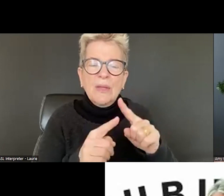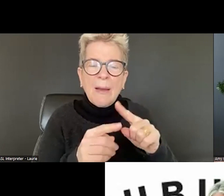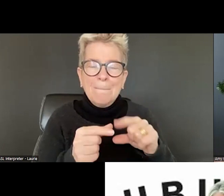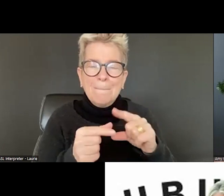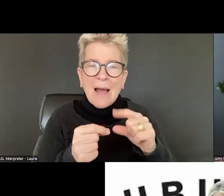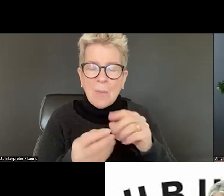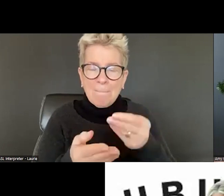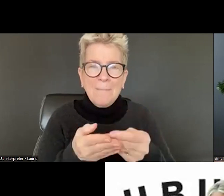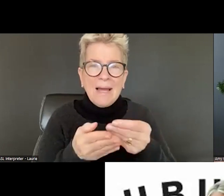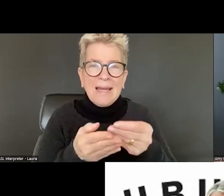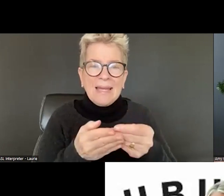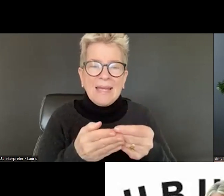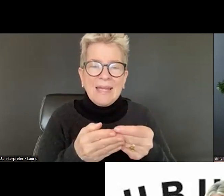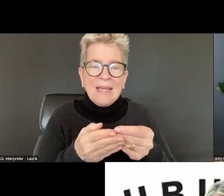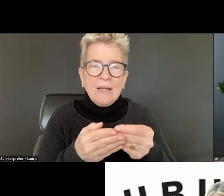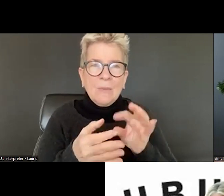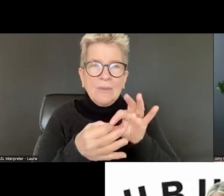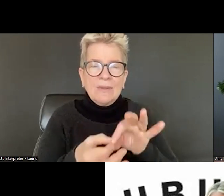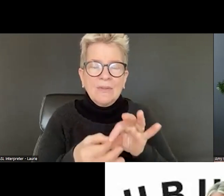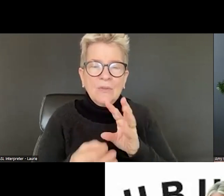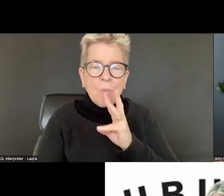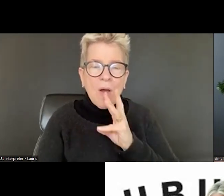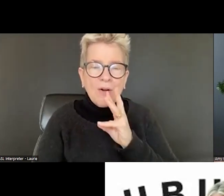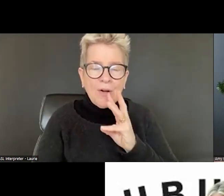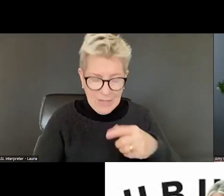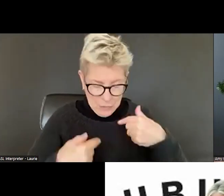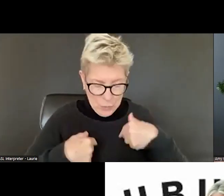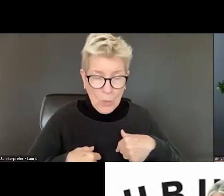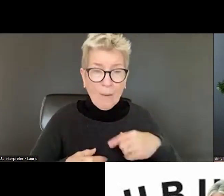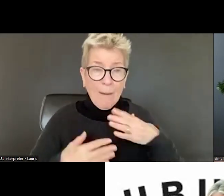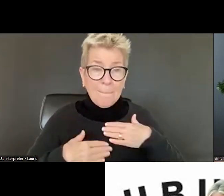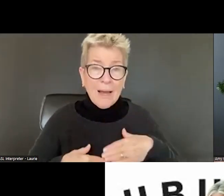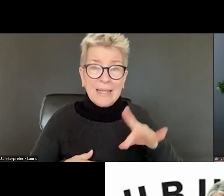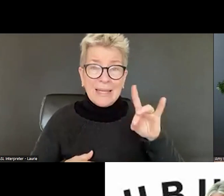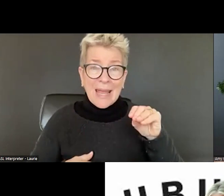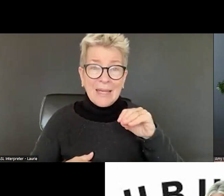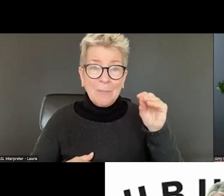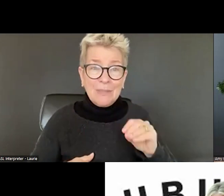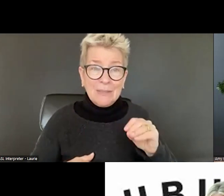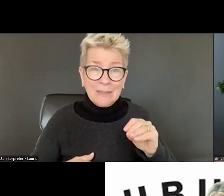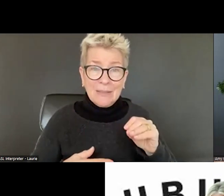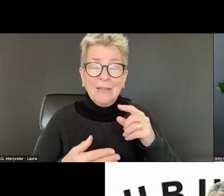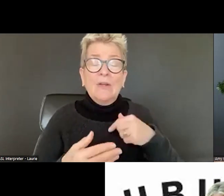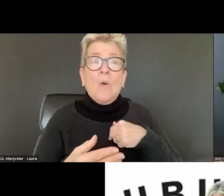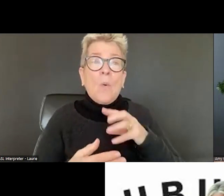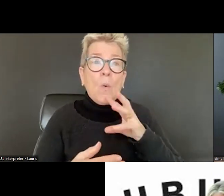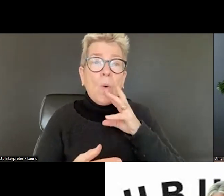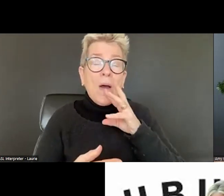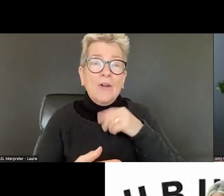comes to to water and you know we're 80% water so aren't we the real currenty and so how can we show